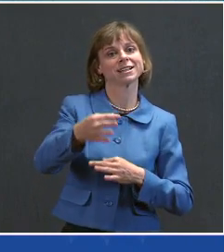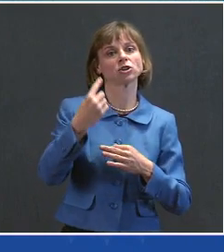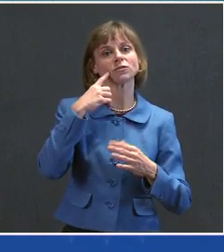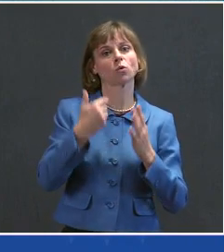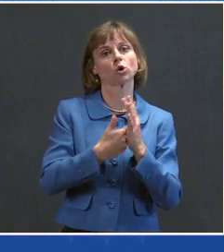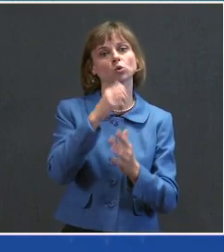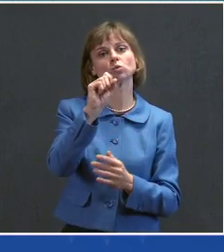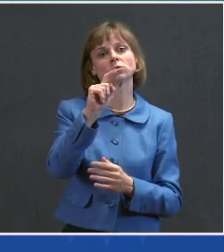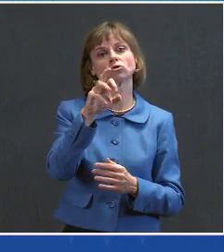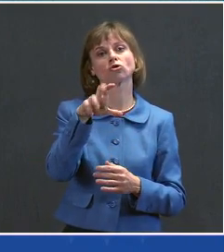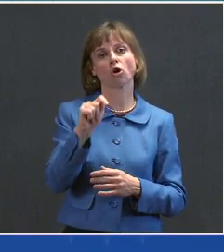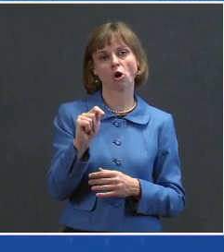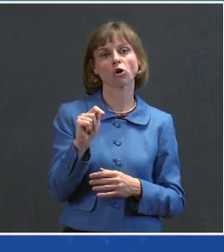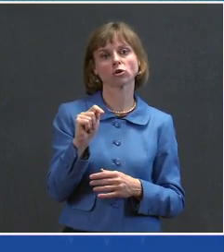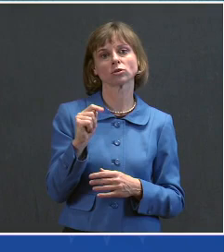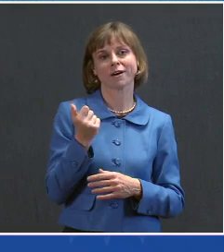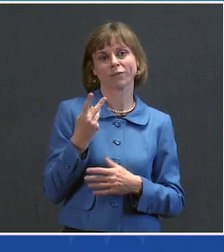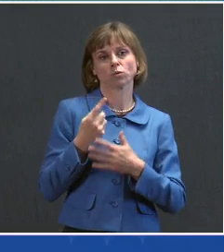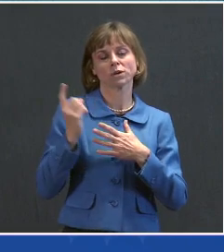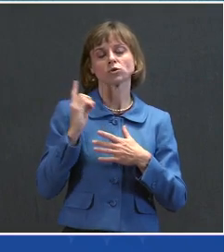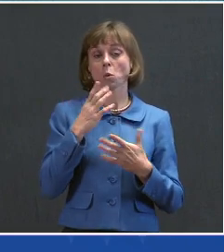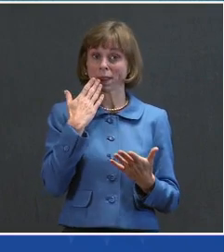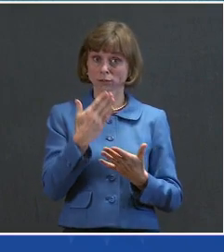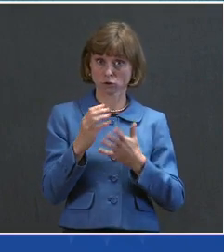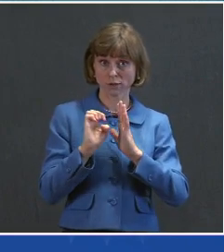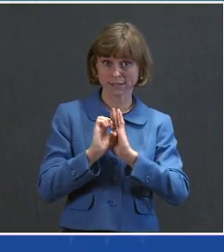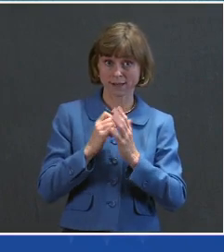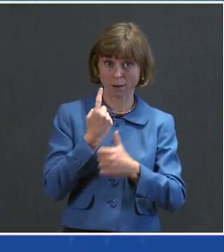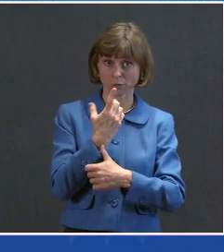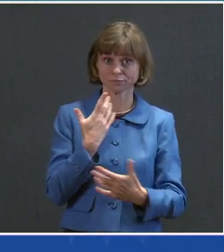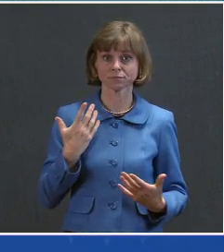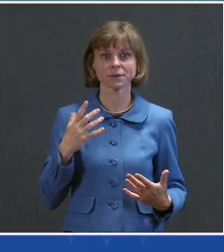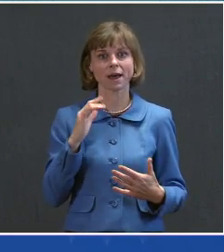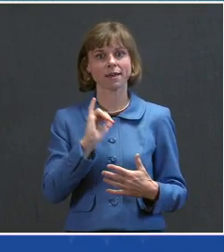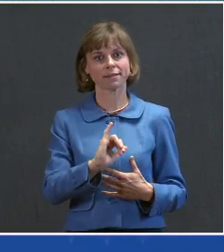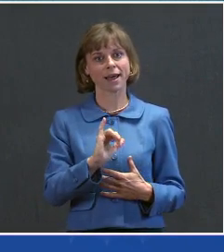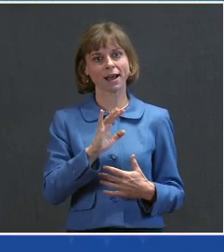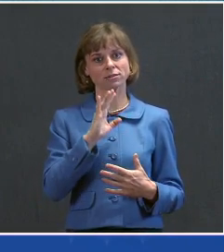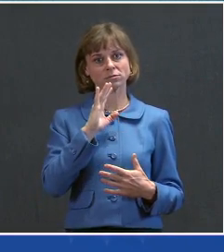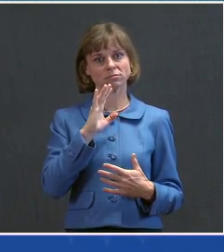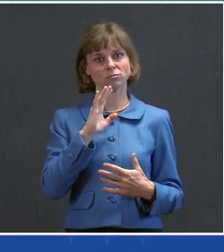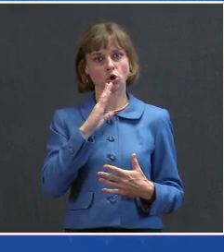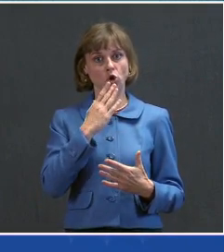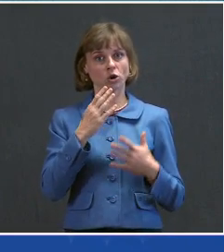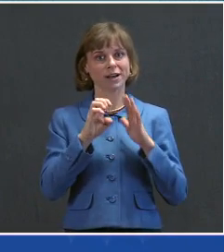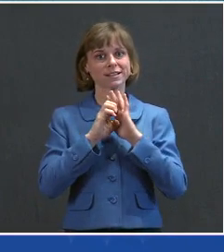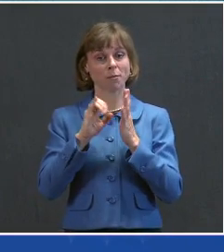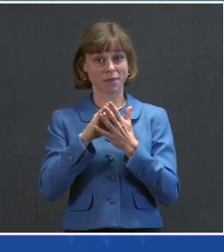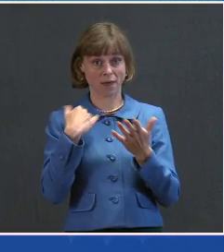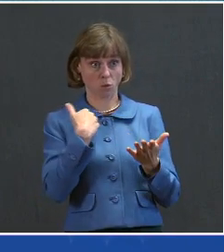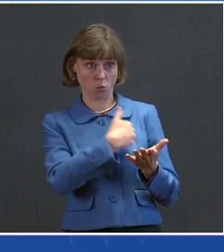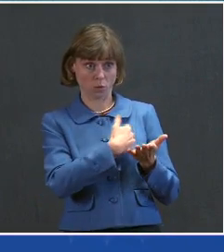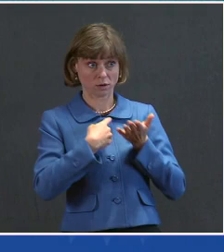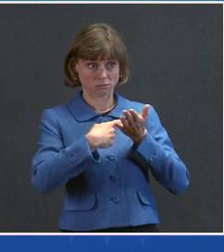And that is an example of where engagement is in the interest of the United States -- in our national security interests.